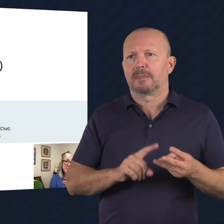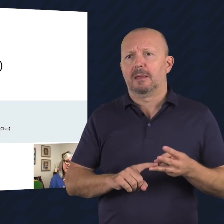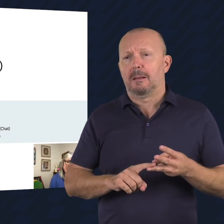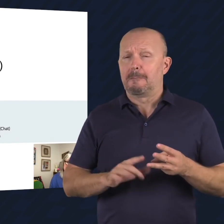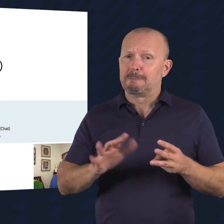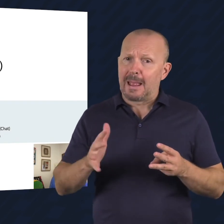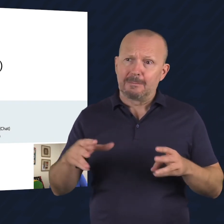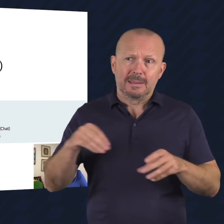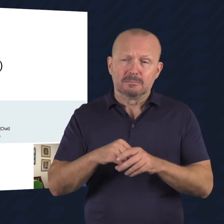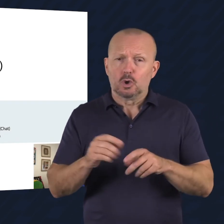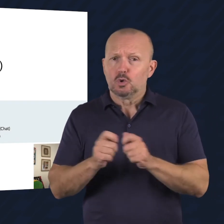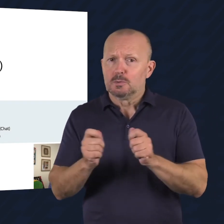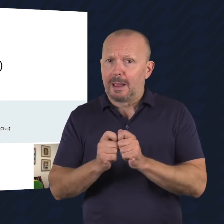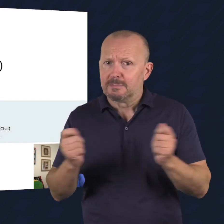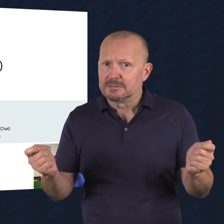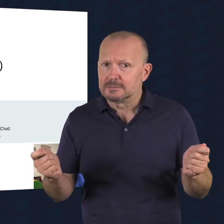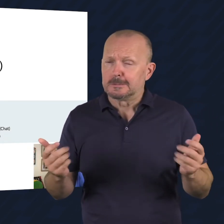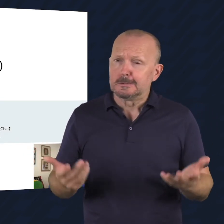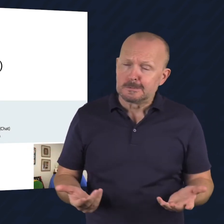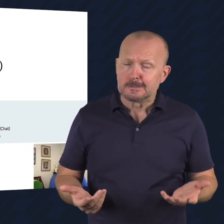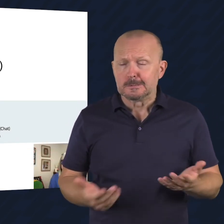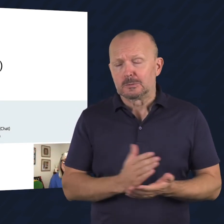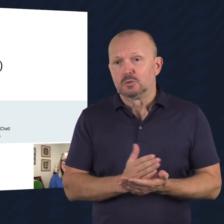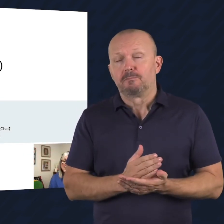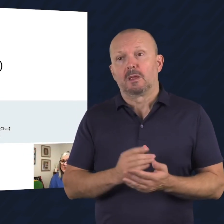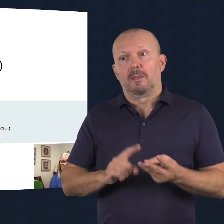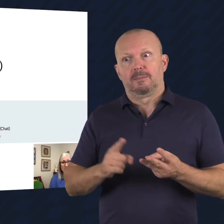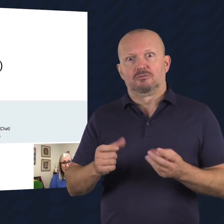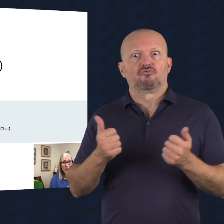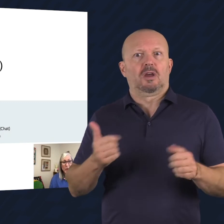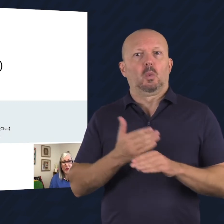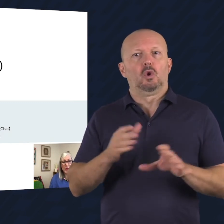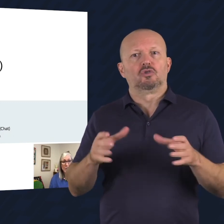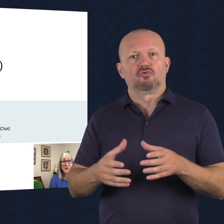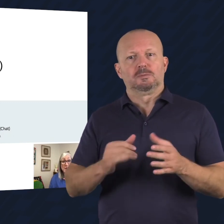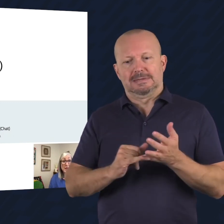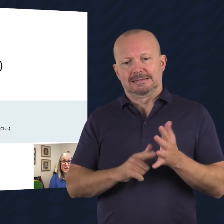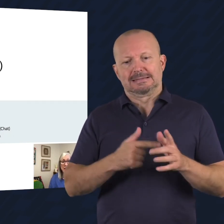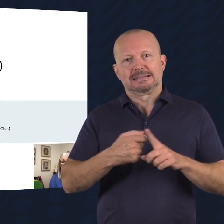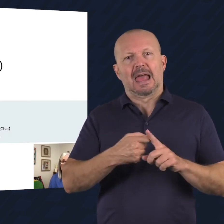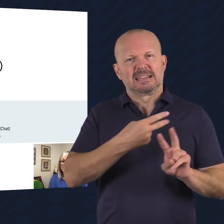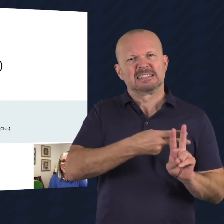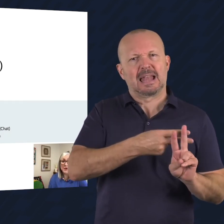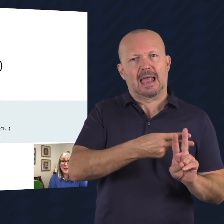maybe with newspapers, not quite sure at this point. There is some fantastic working groups in the Slack channel.